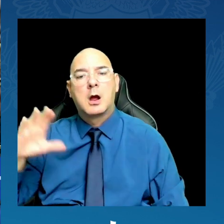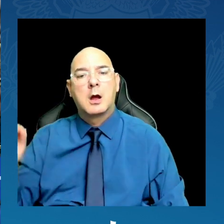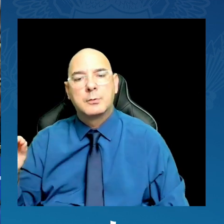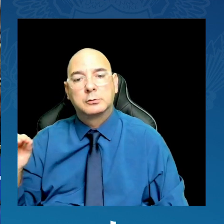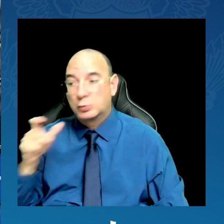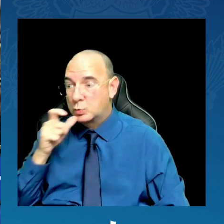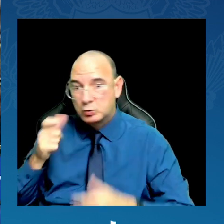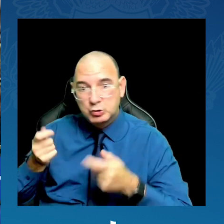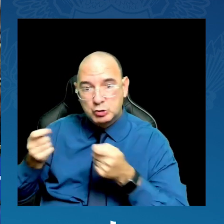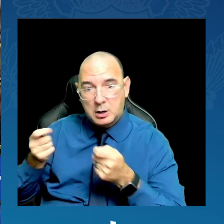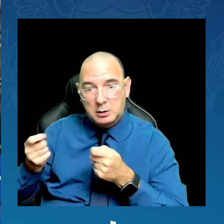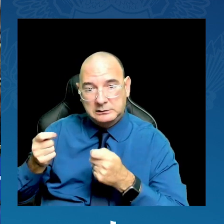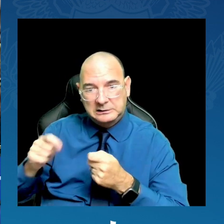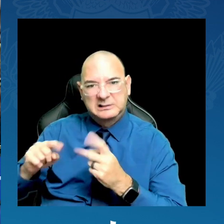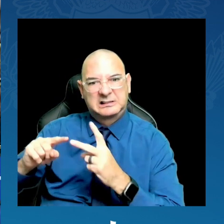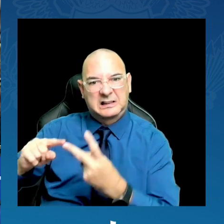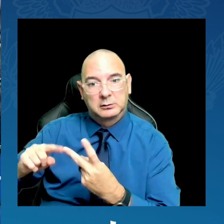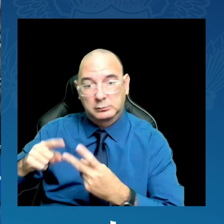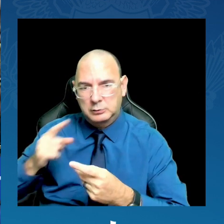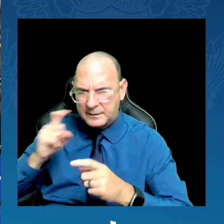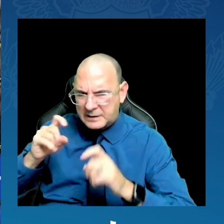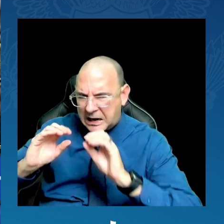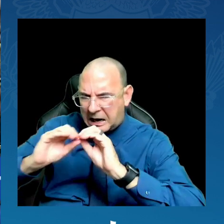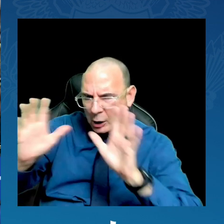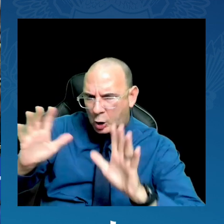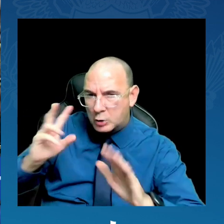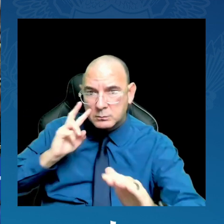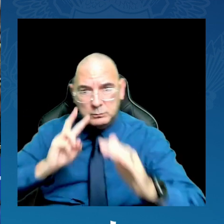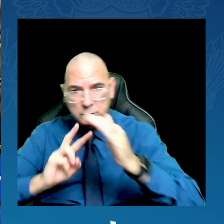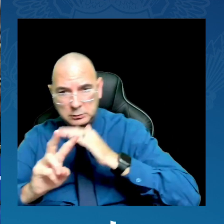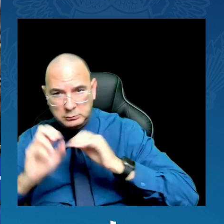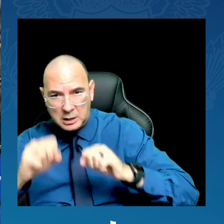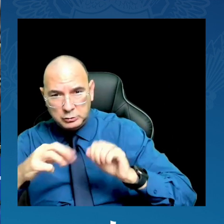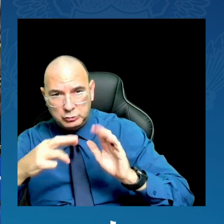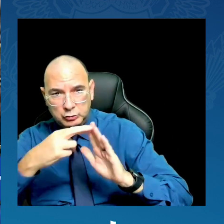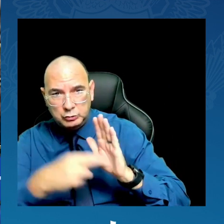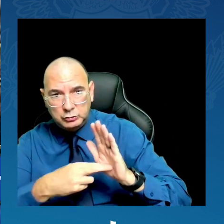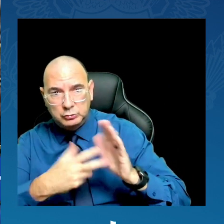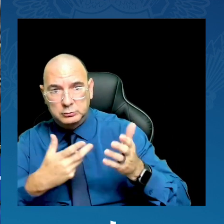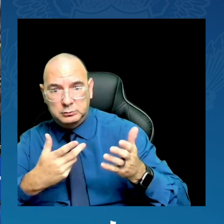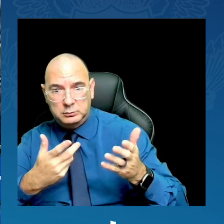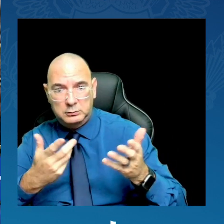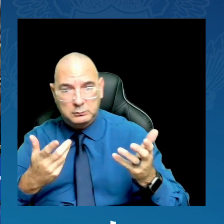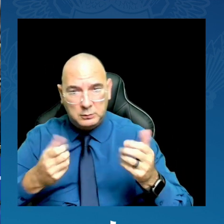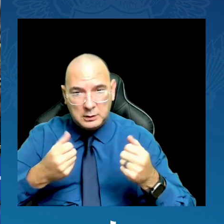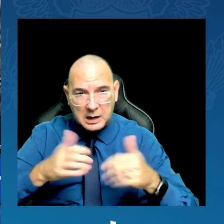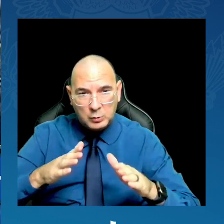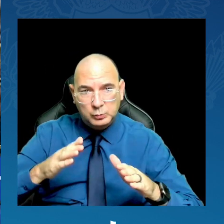and predictable regulatory environment that allows companies to experiment and innovate within the bounds of,